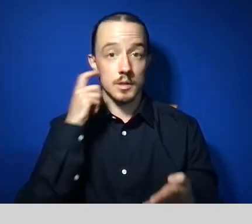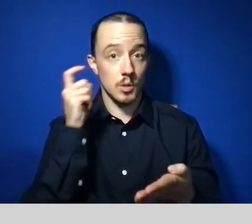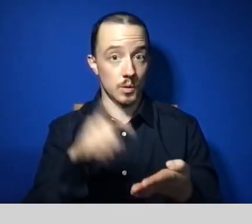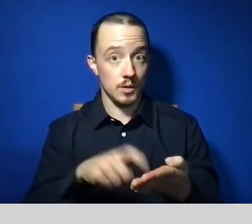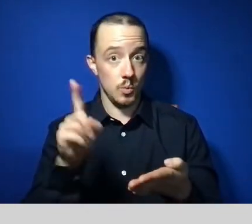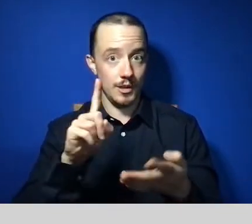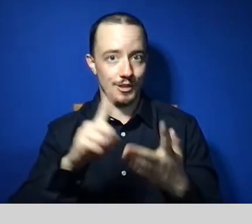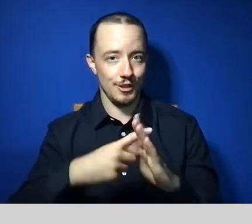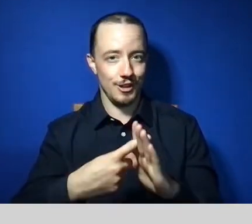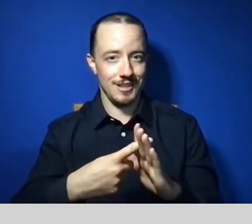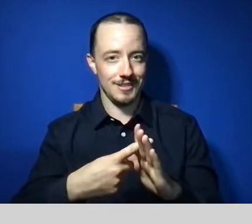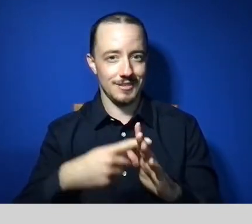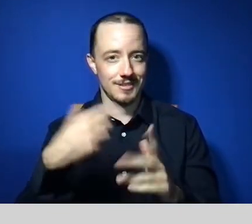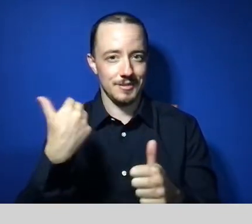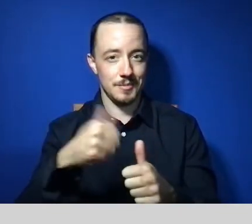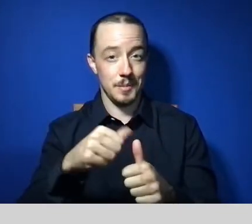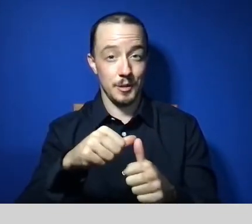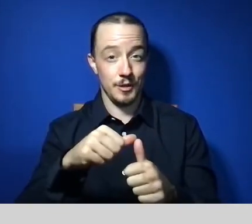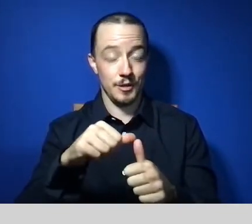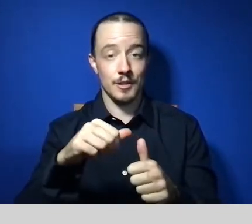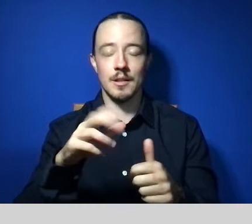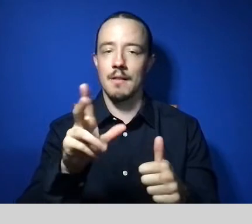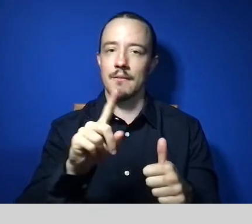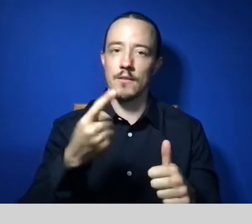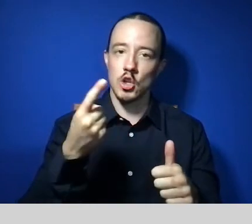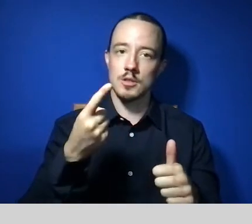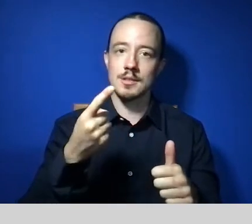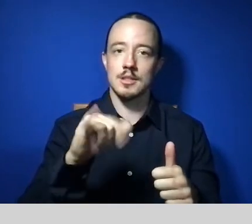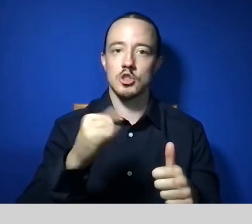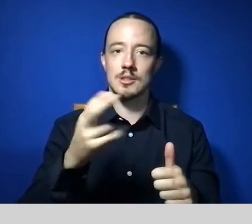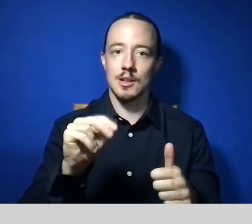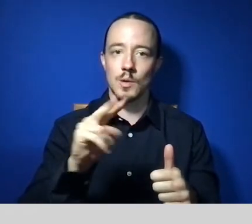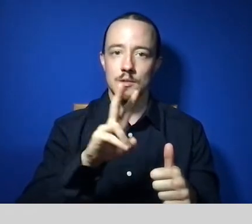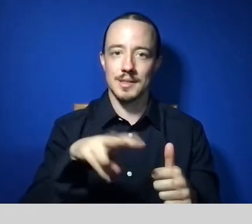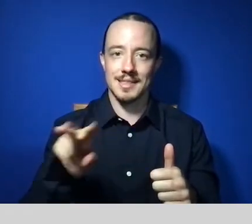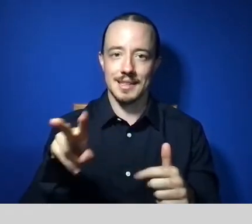notice, remember the very first is like January 22nd.